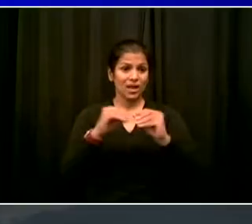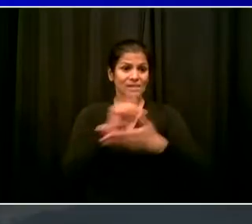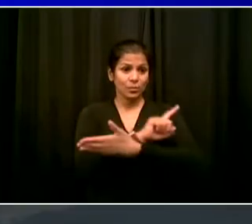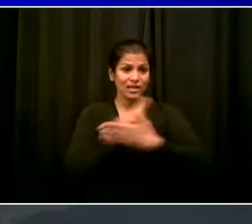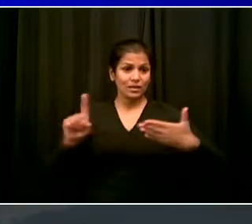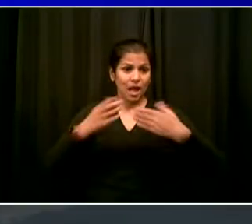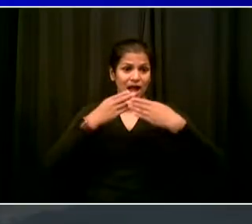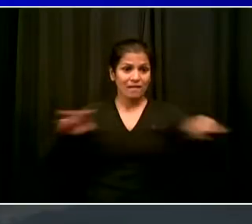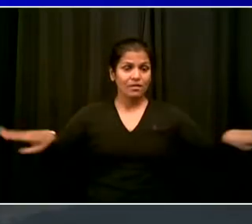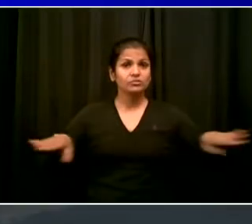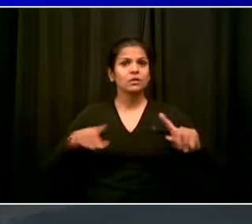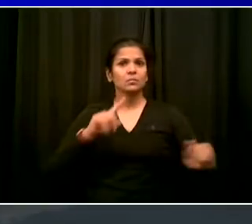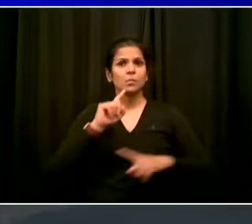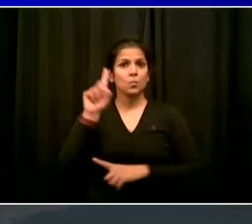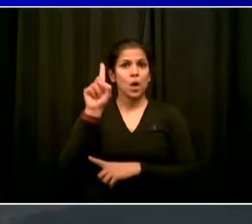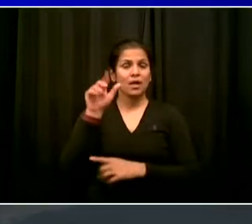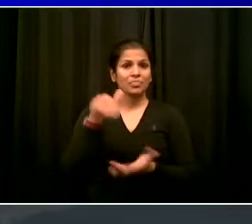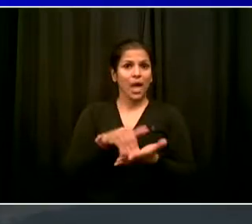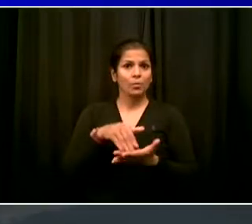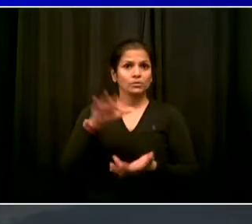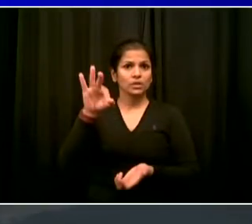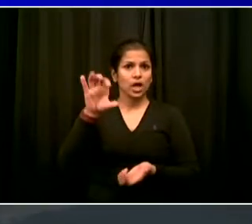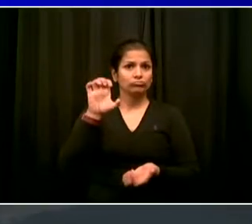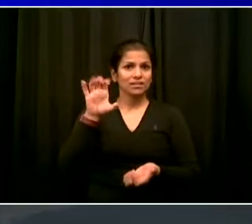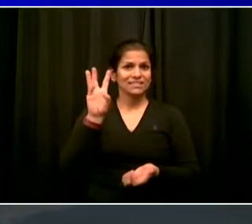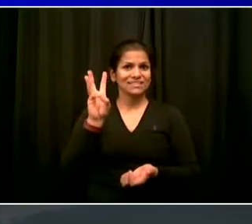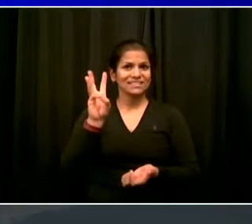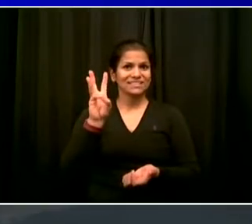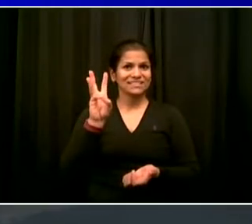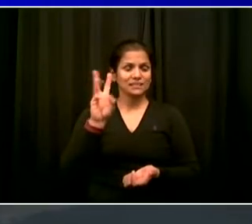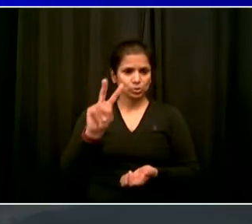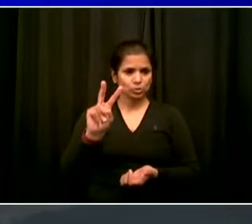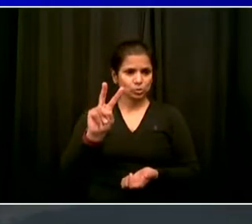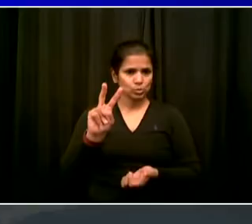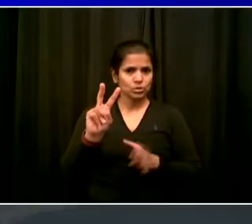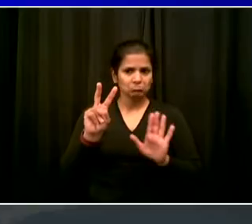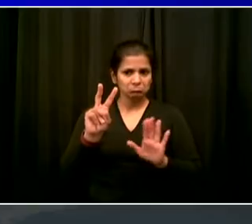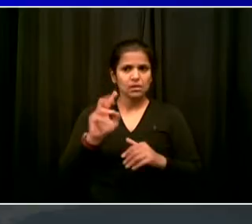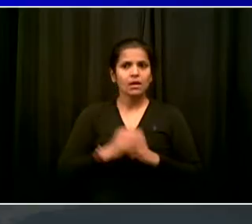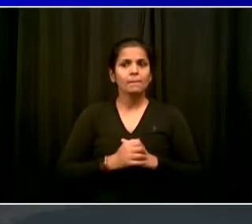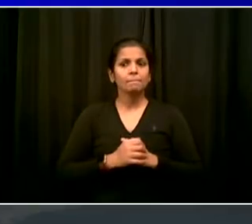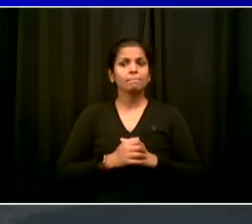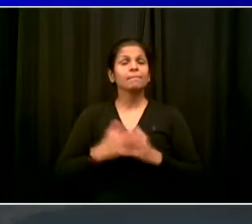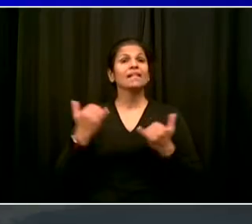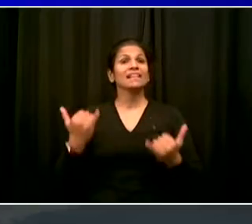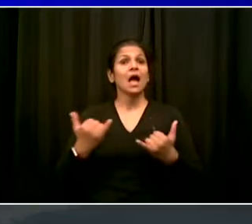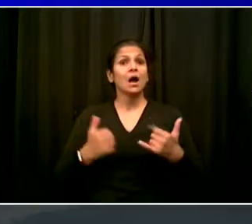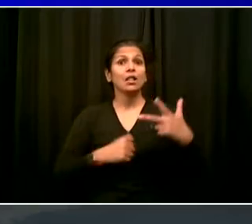GIVE A SUMMARY.